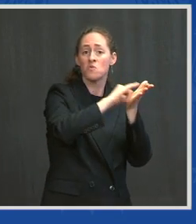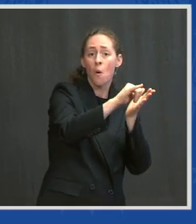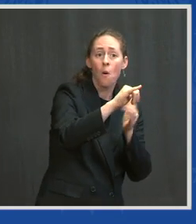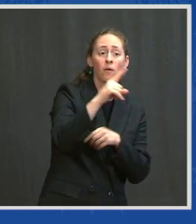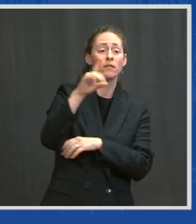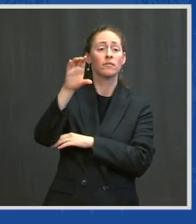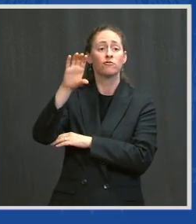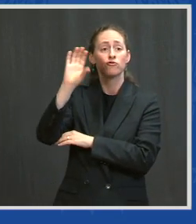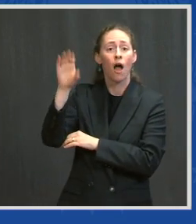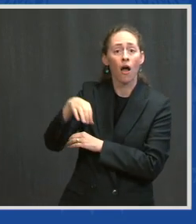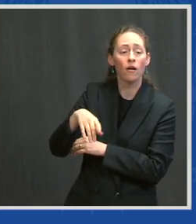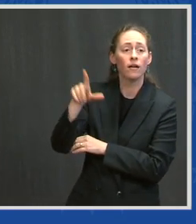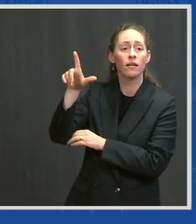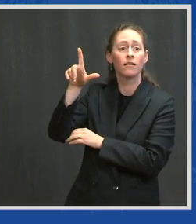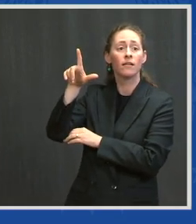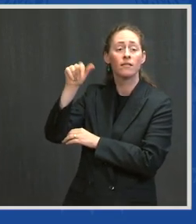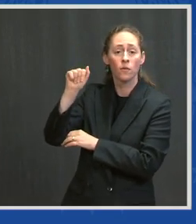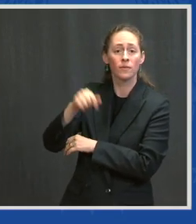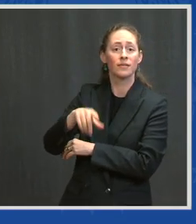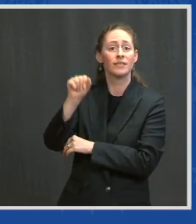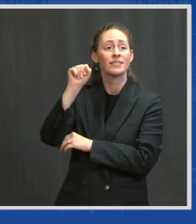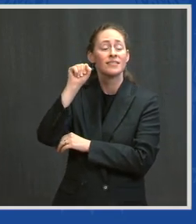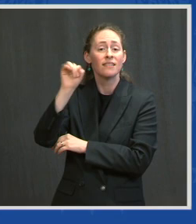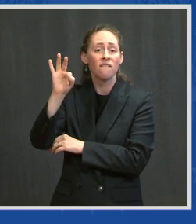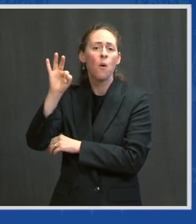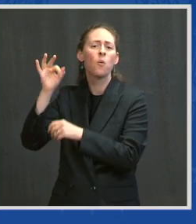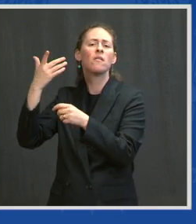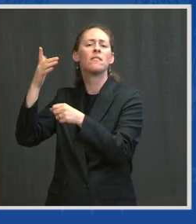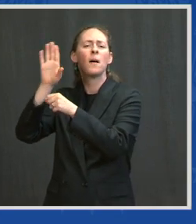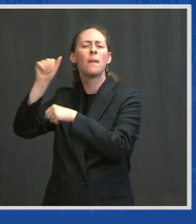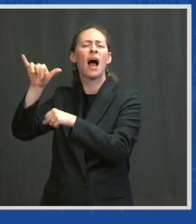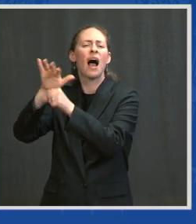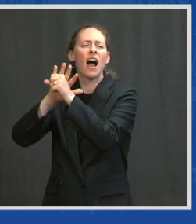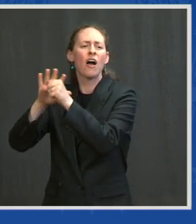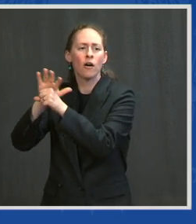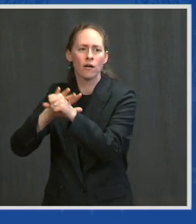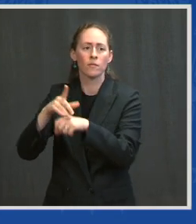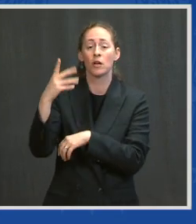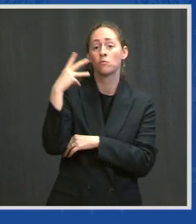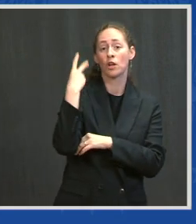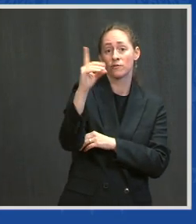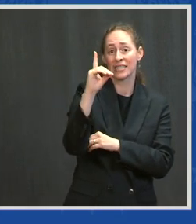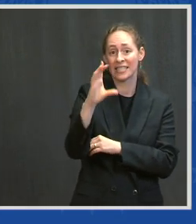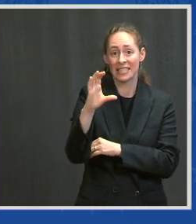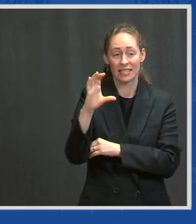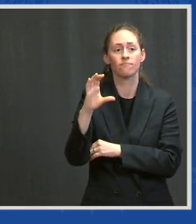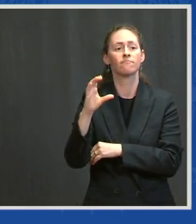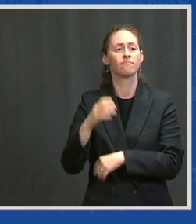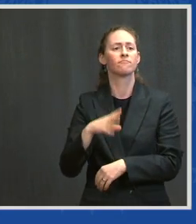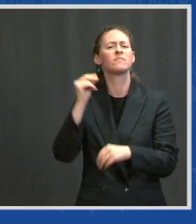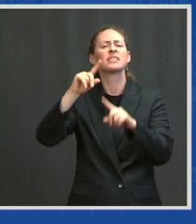the San Francisco Bay Area, and Washington, D.C., as well as in cities and towns along the way.